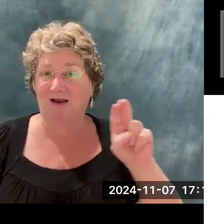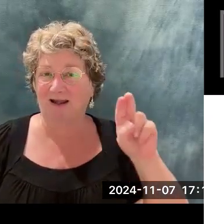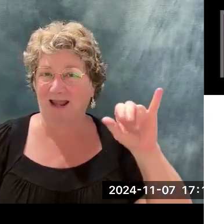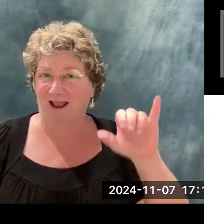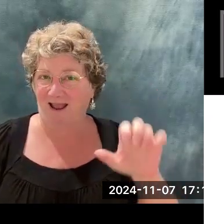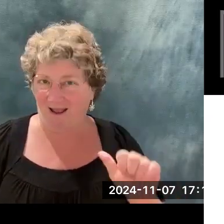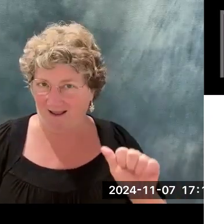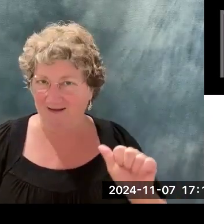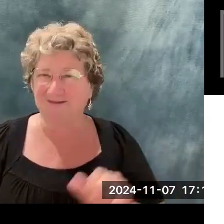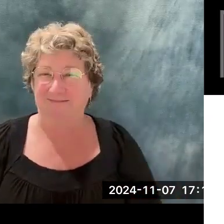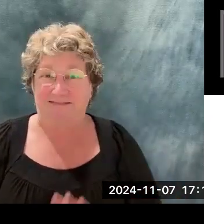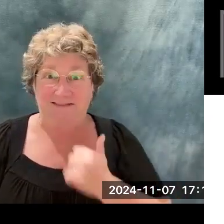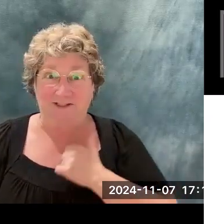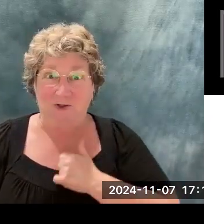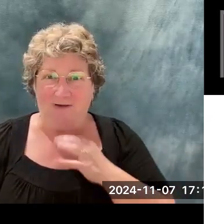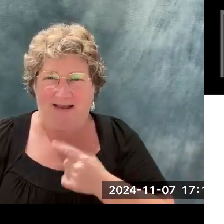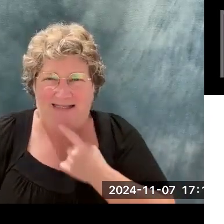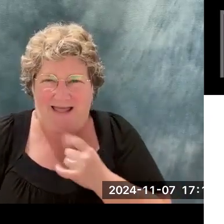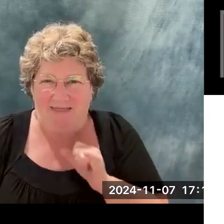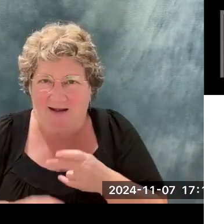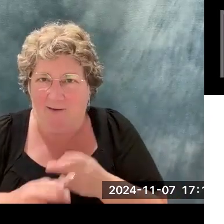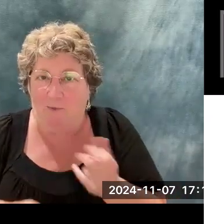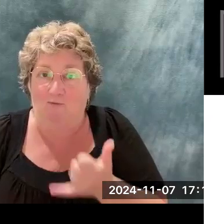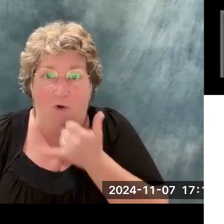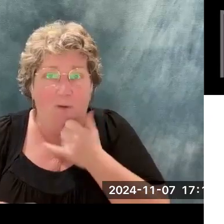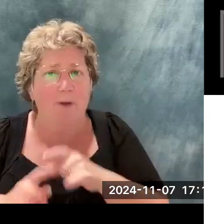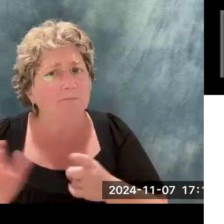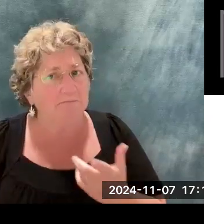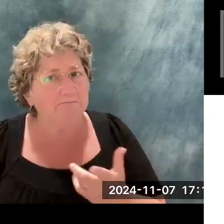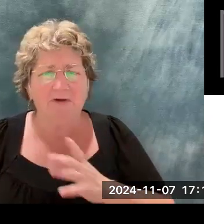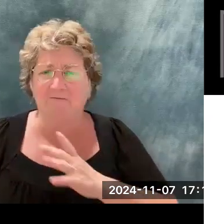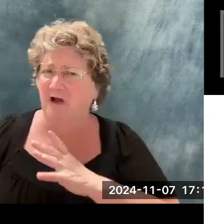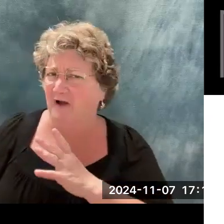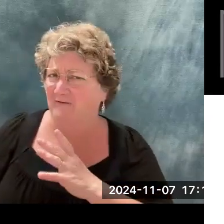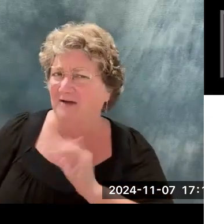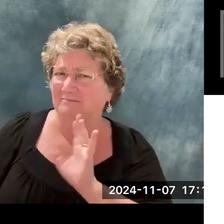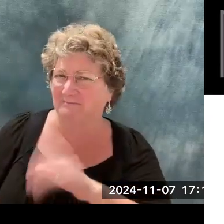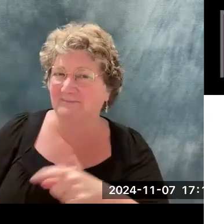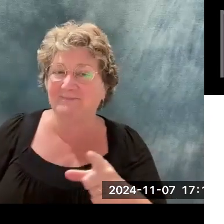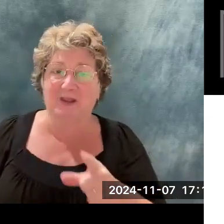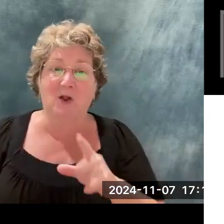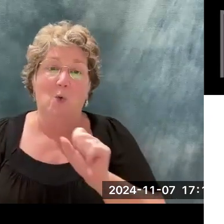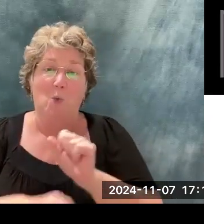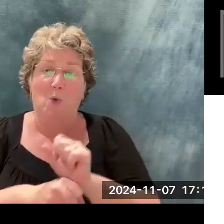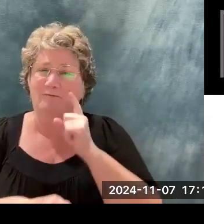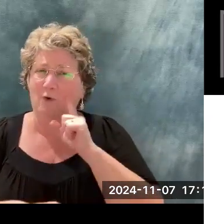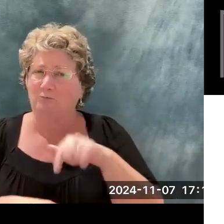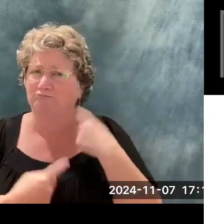clinical social worker for 15 years and is currently a behavioral health clinical supervisor